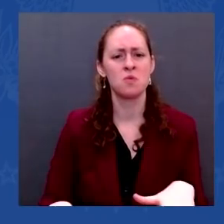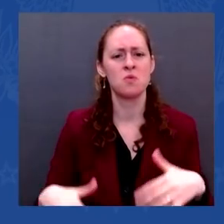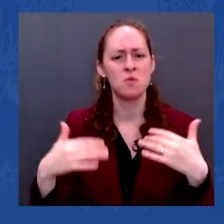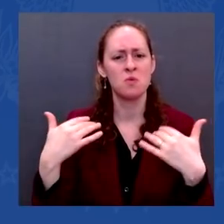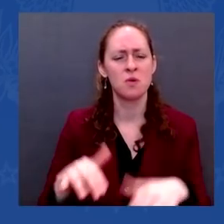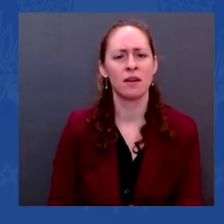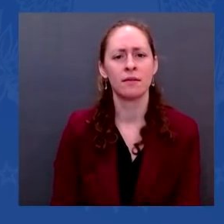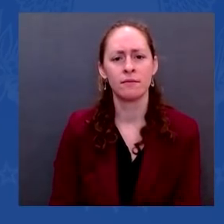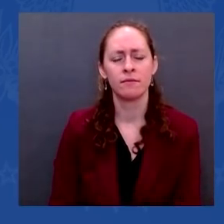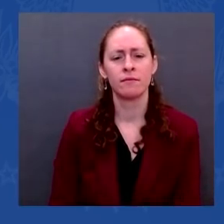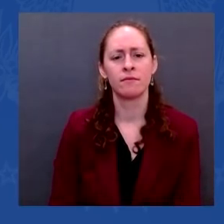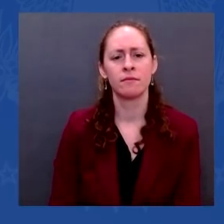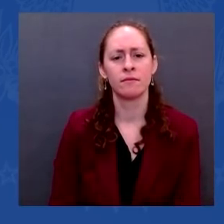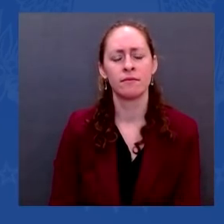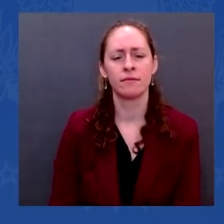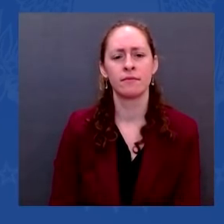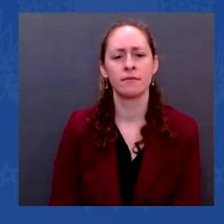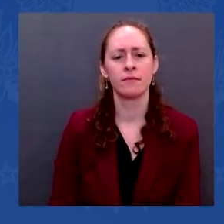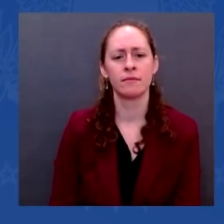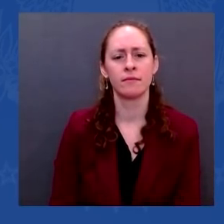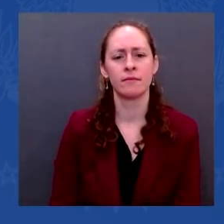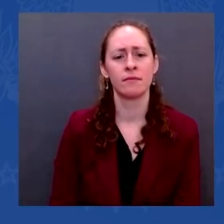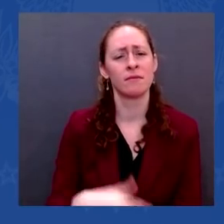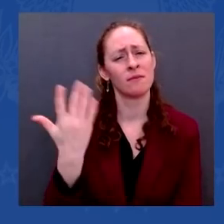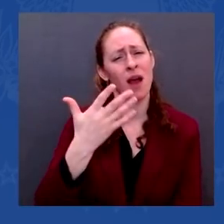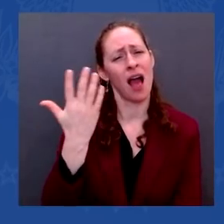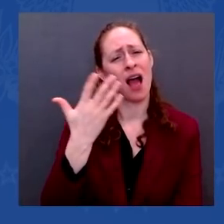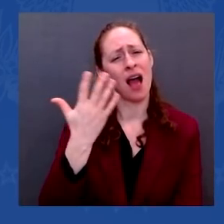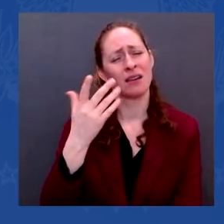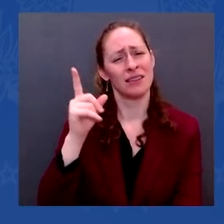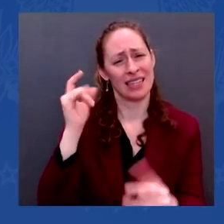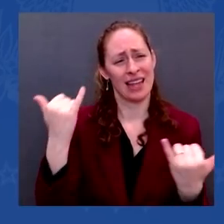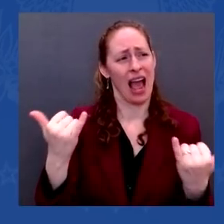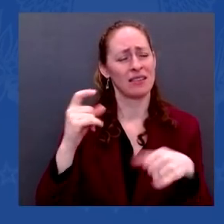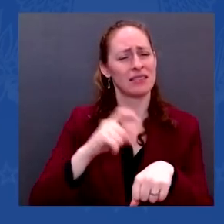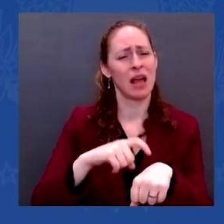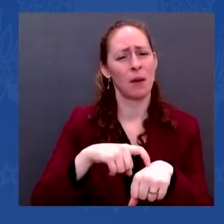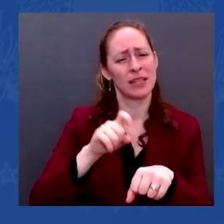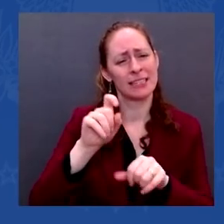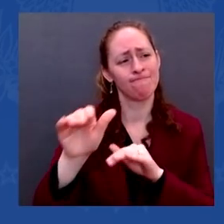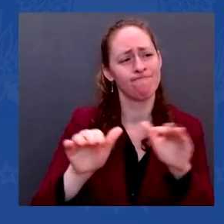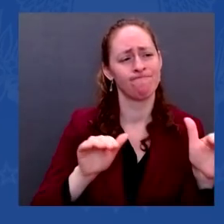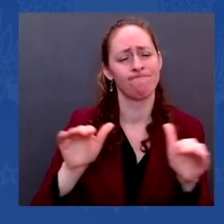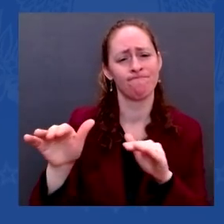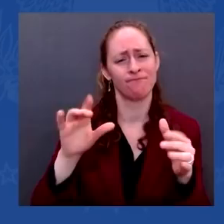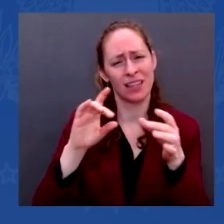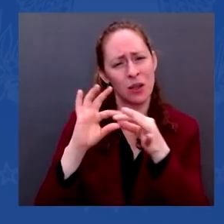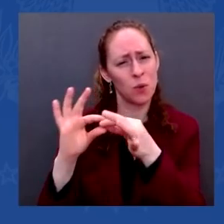But unity is where enough of us -- enough of us believe in a core of basic things: